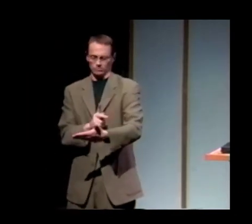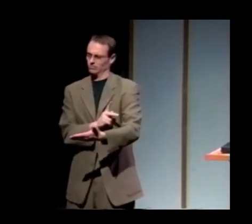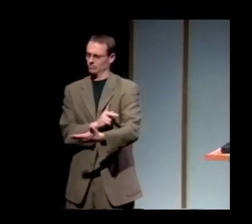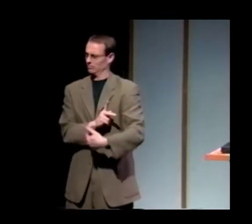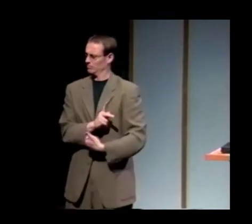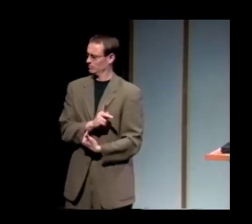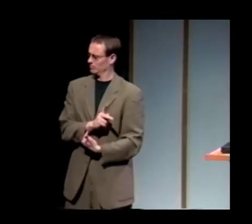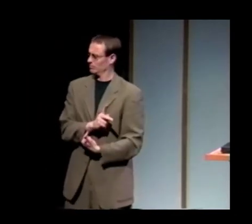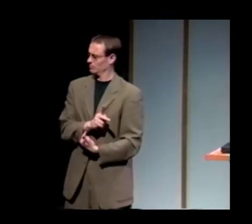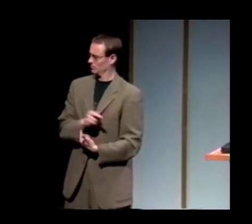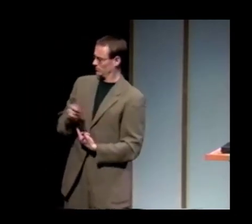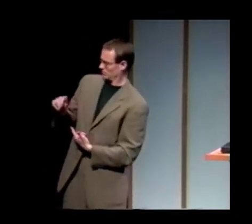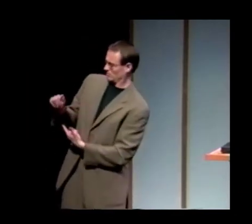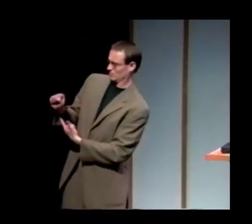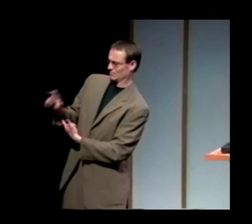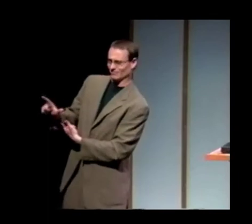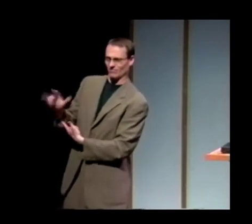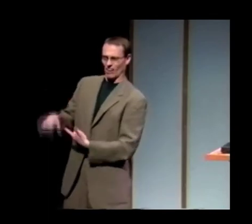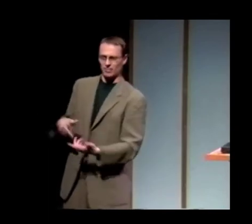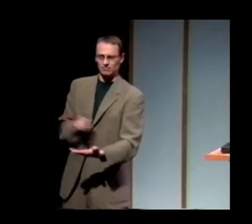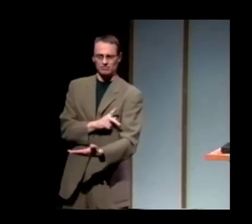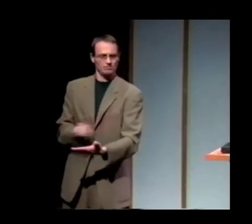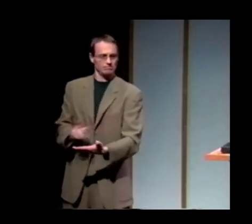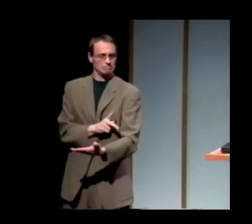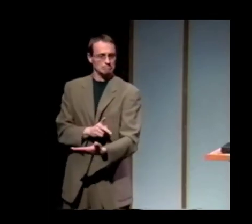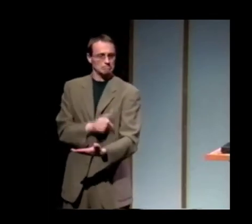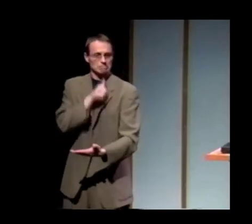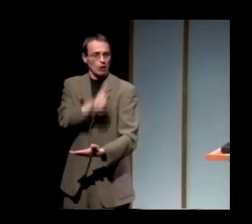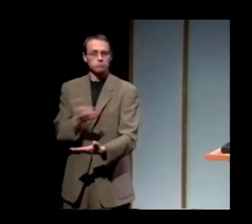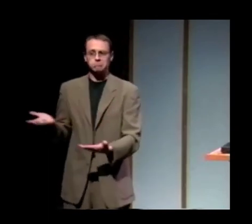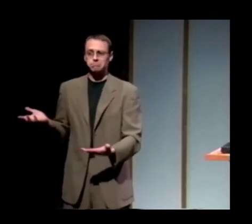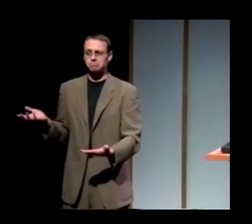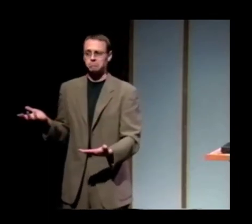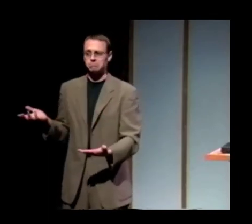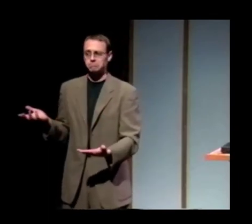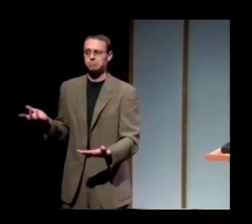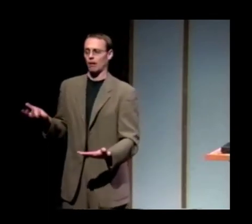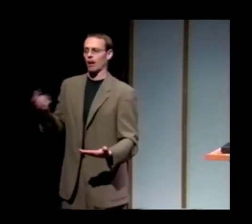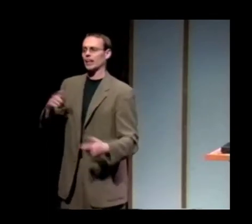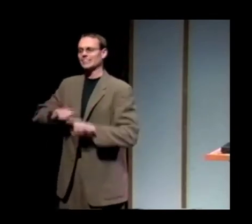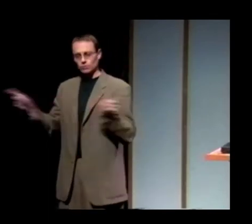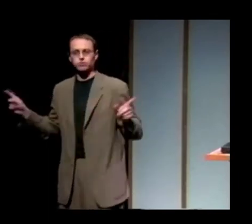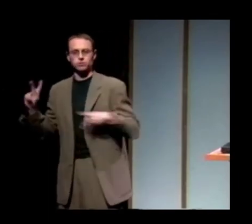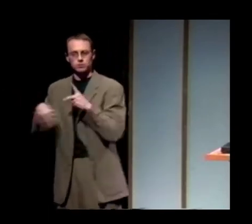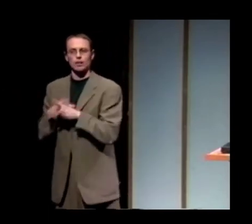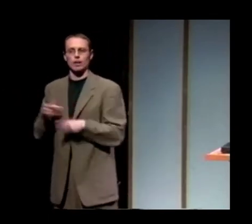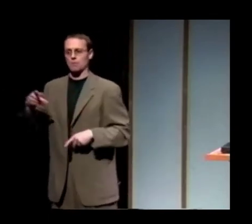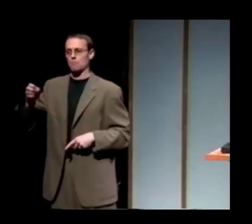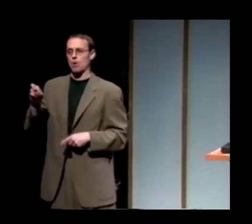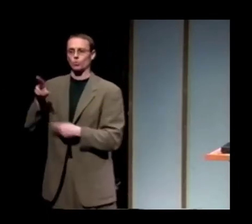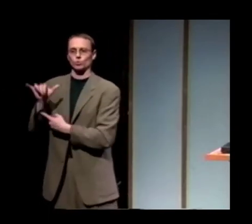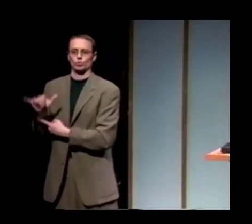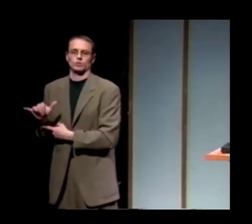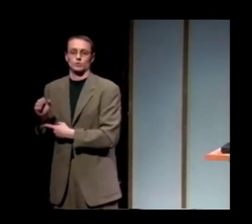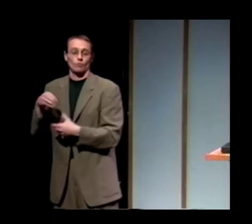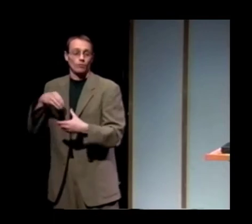SO THAT'S HOW WE GOT THIS SIGN FOR POETRY, BUT THAT'S NOT ASL, IS IT?